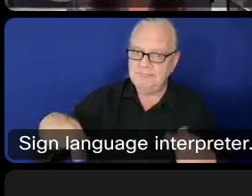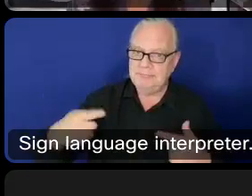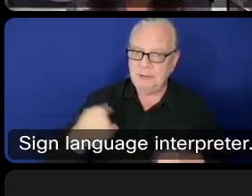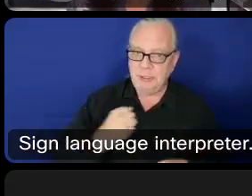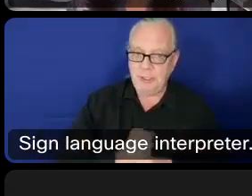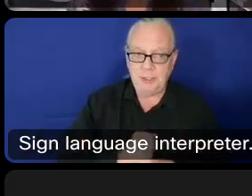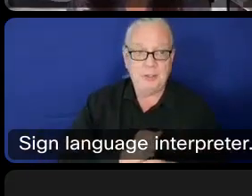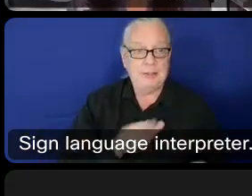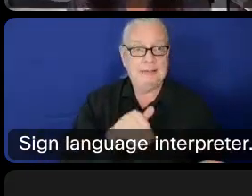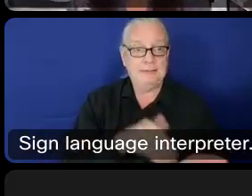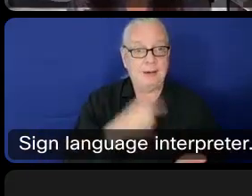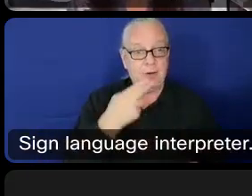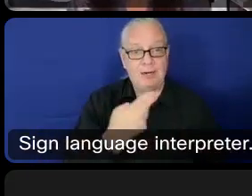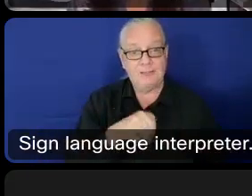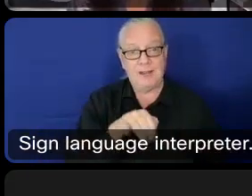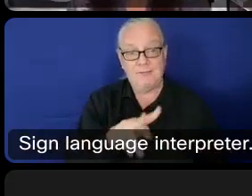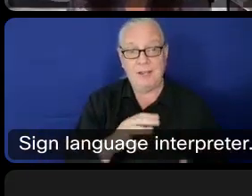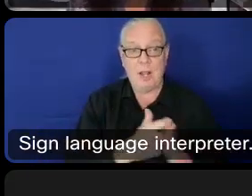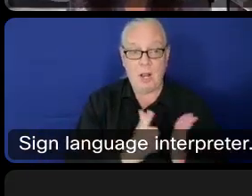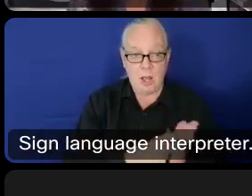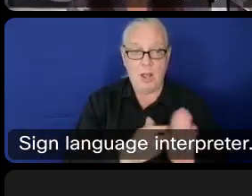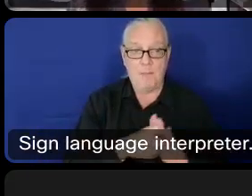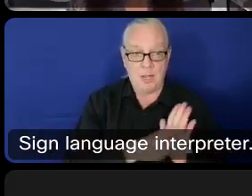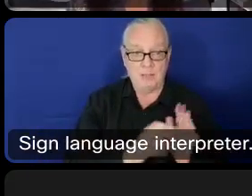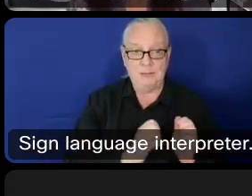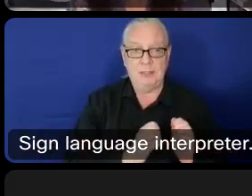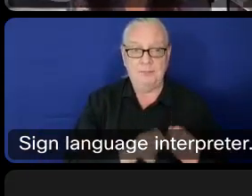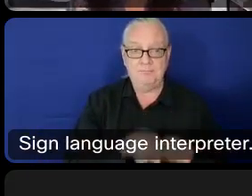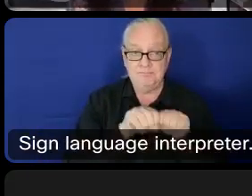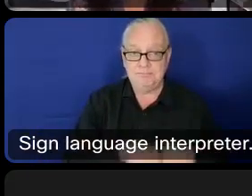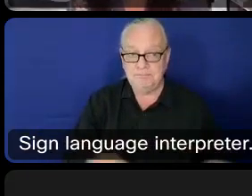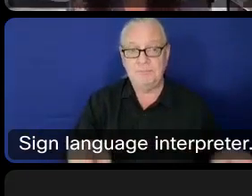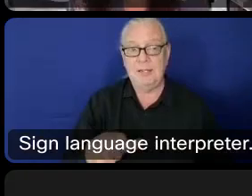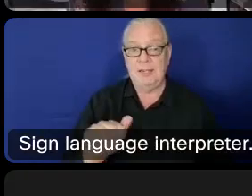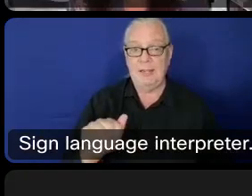HIV Law and Policy just released an aging and HIV legal primer,